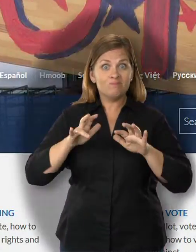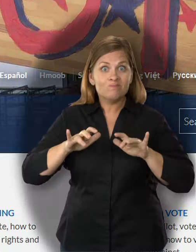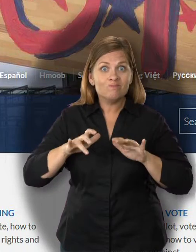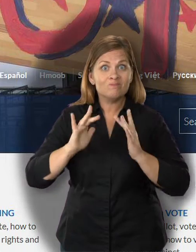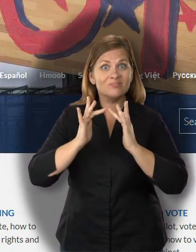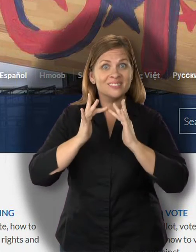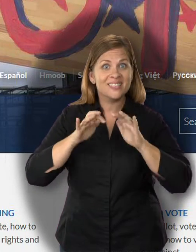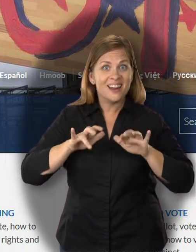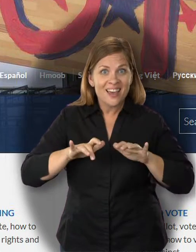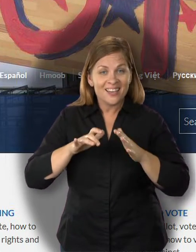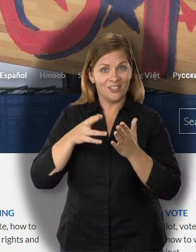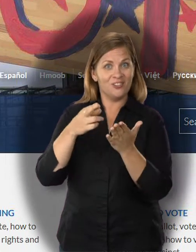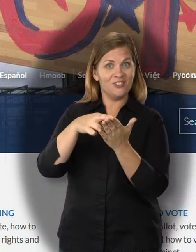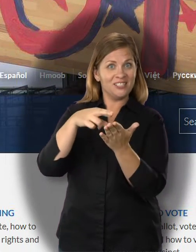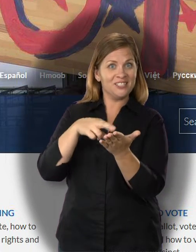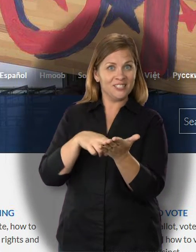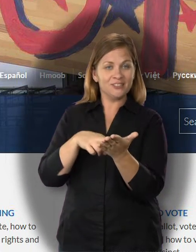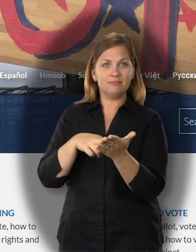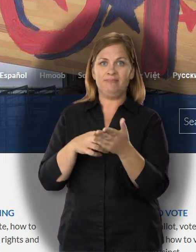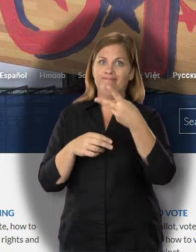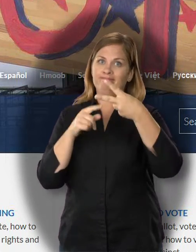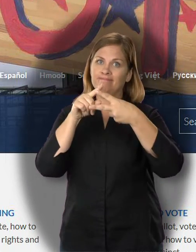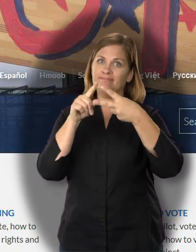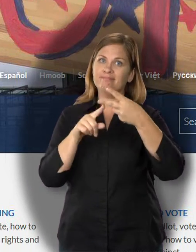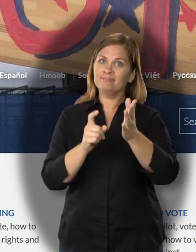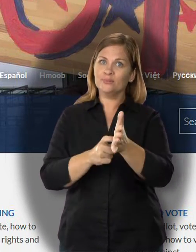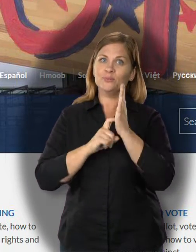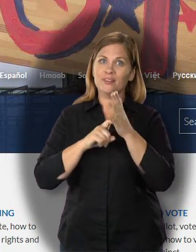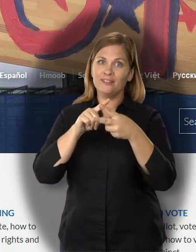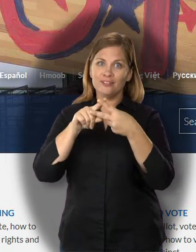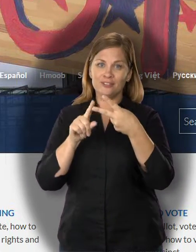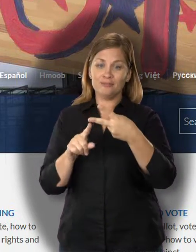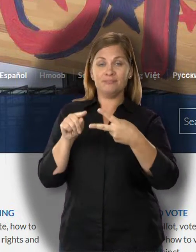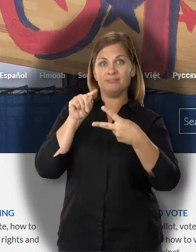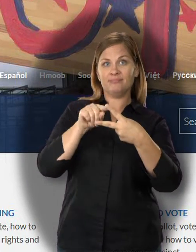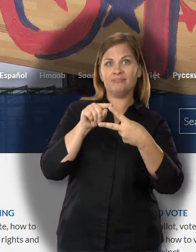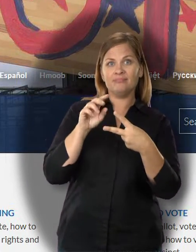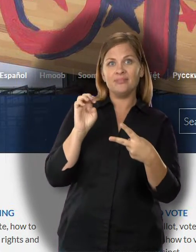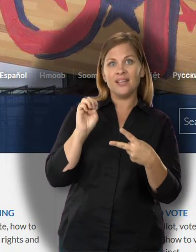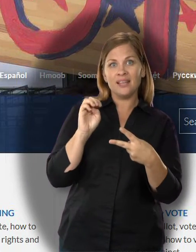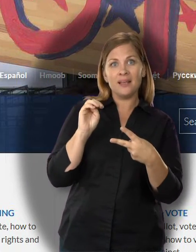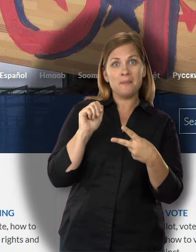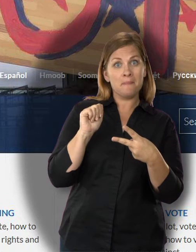There are two requirements for registering online: 1. you have an email address and